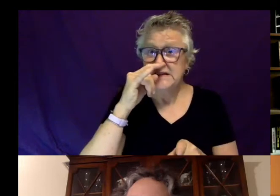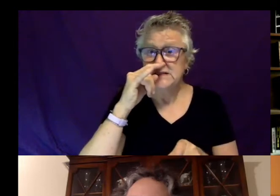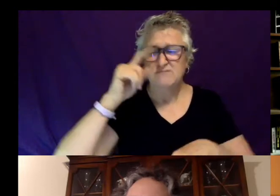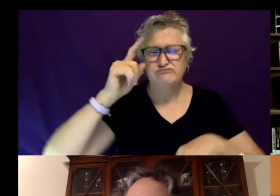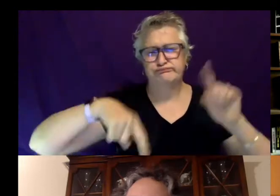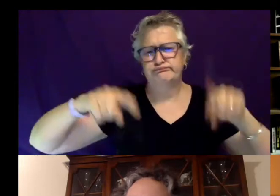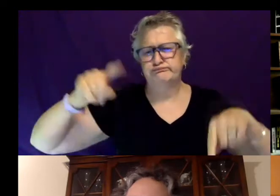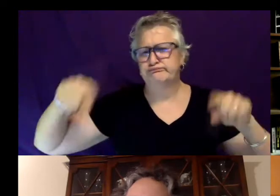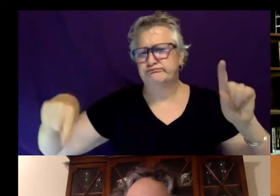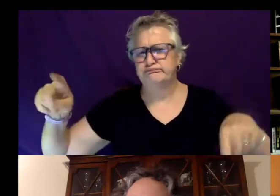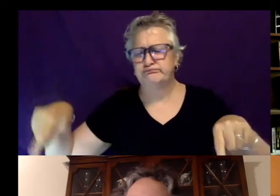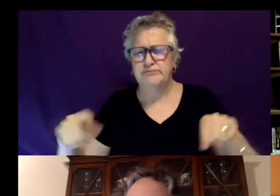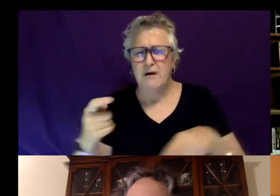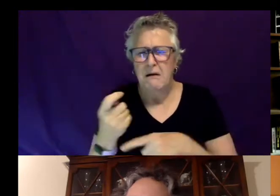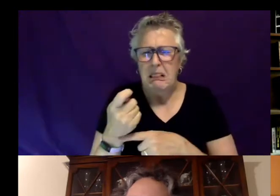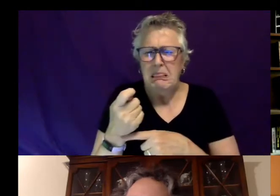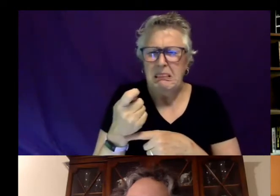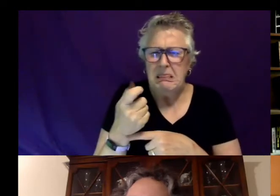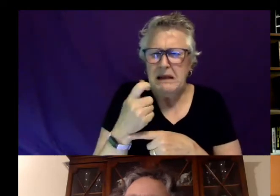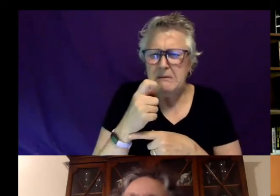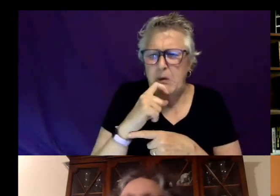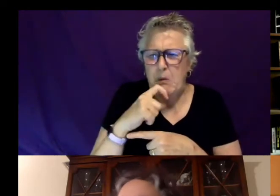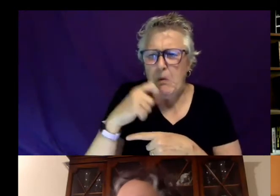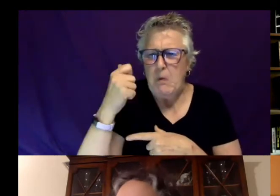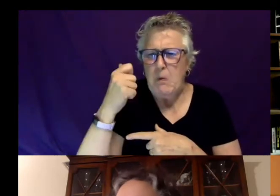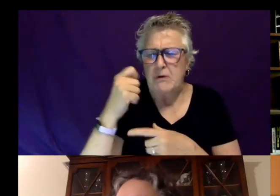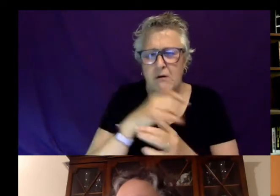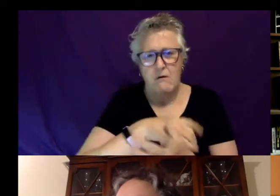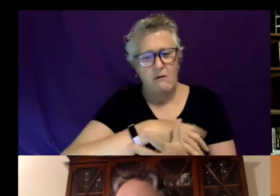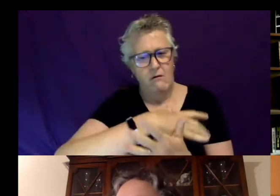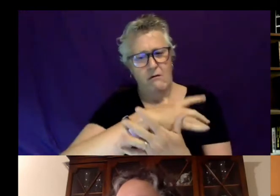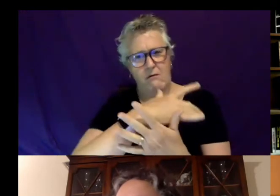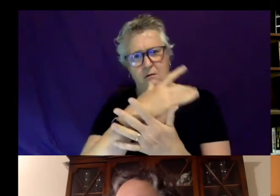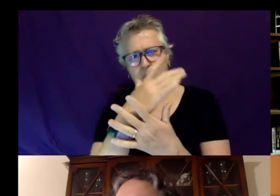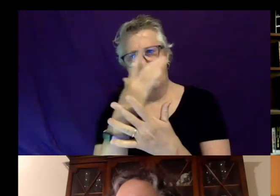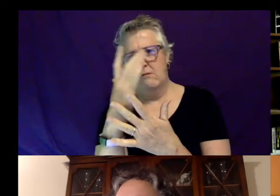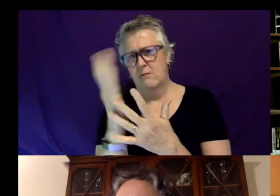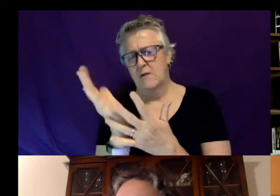to almost adults, and they were working on amazing,